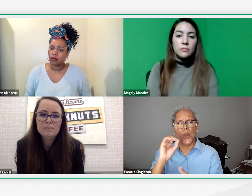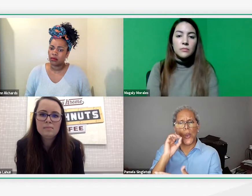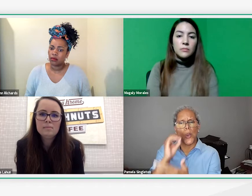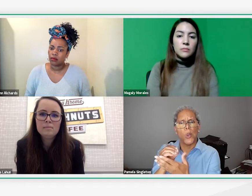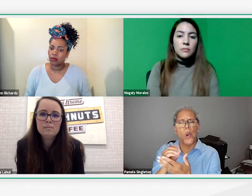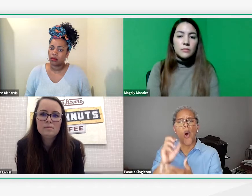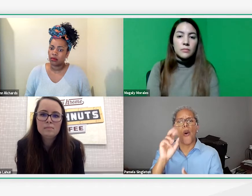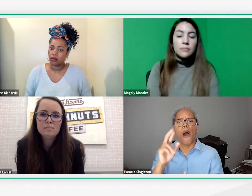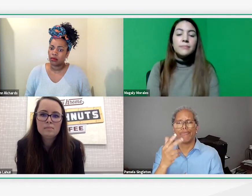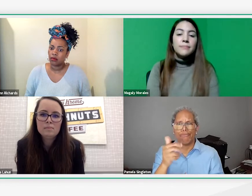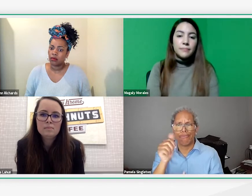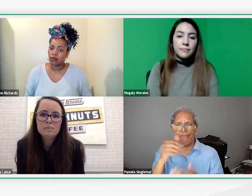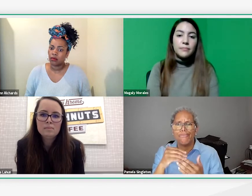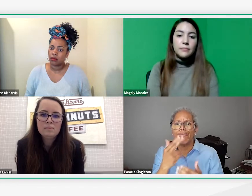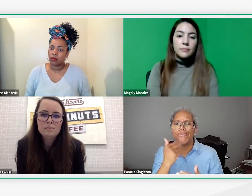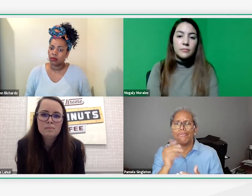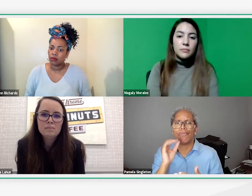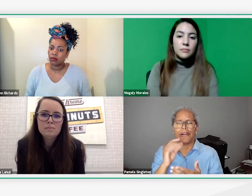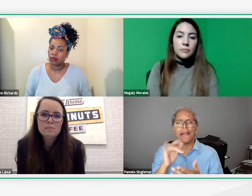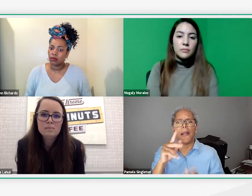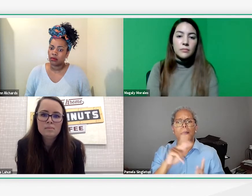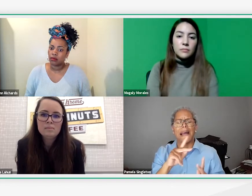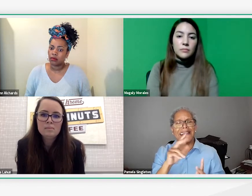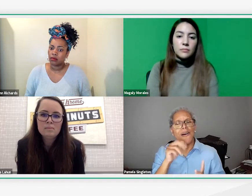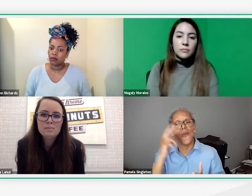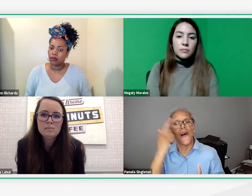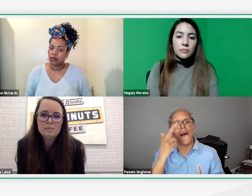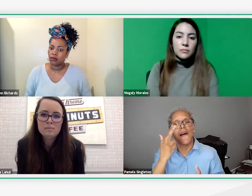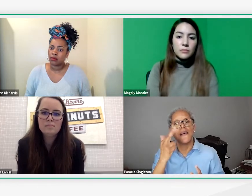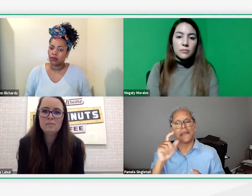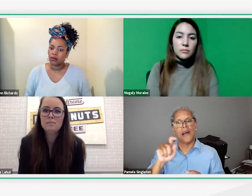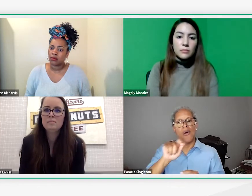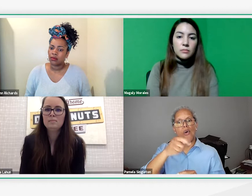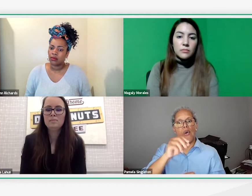and they don't. But that's because there isn't very much in the #2 box.